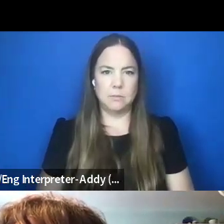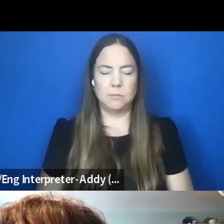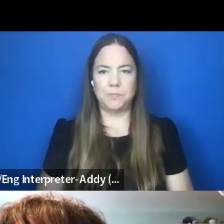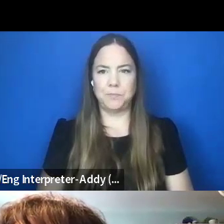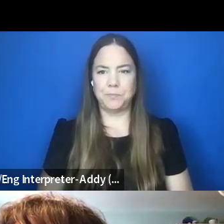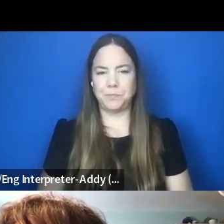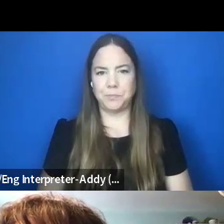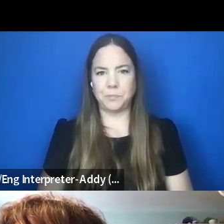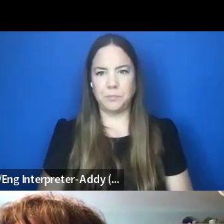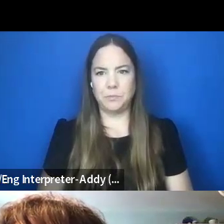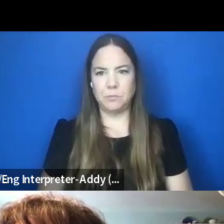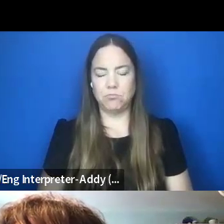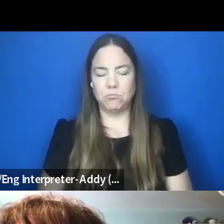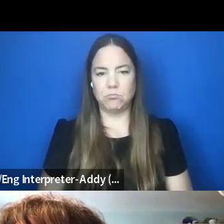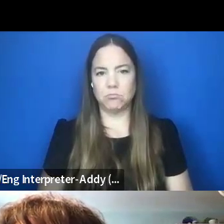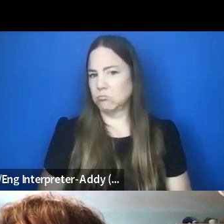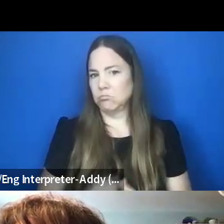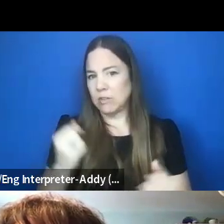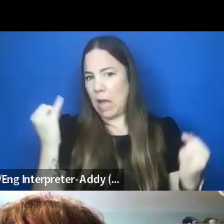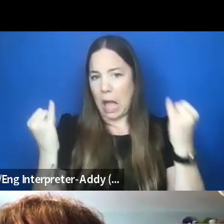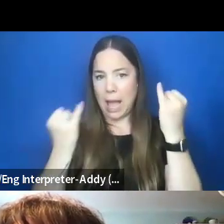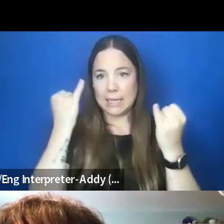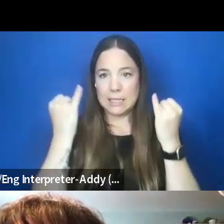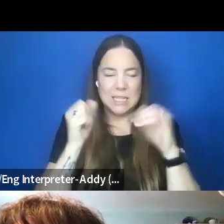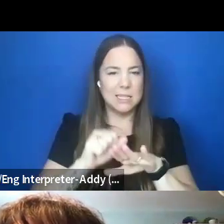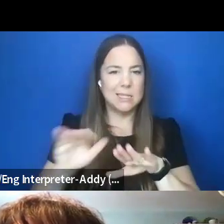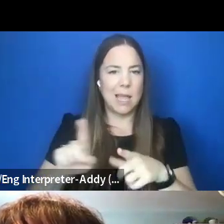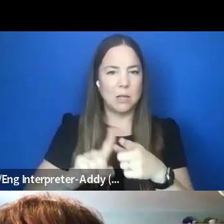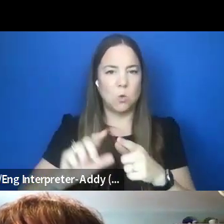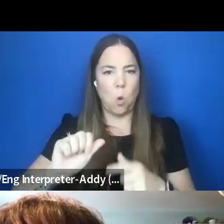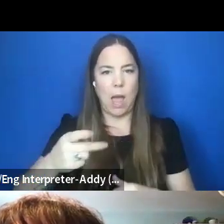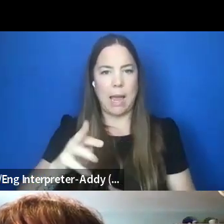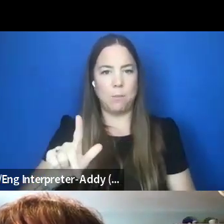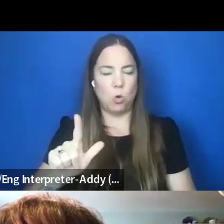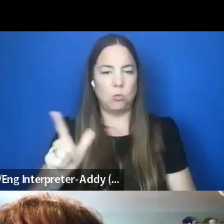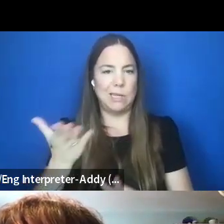Don Dew: send them to the Don Dew: April email Don Dew: that's out there.